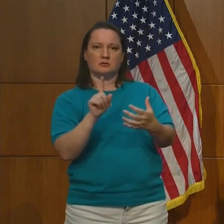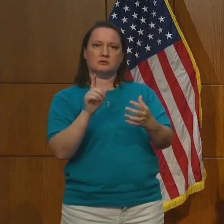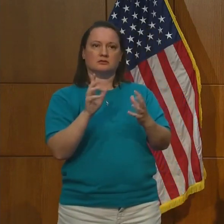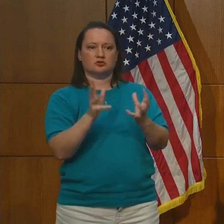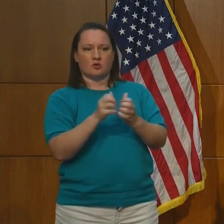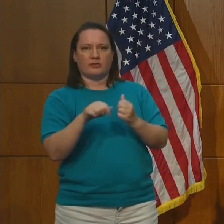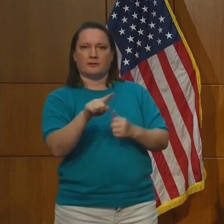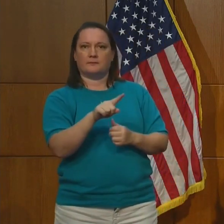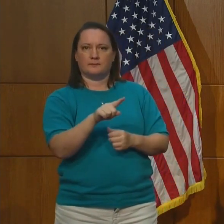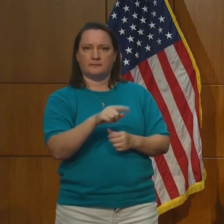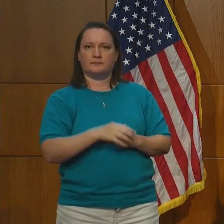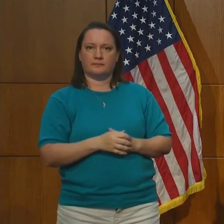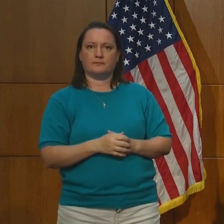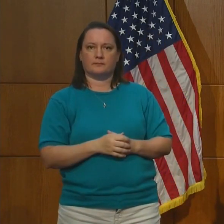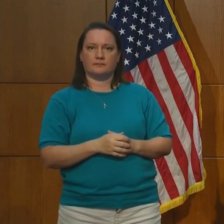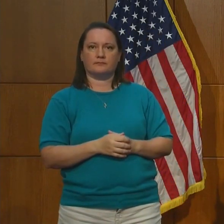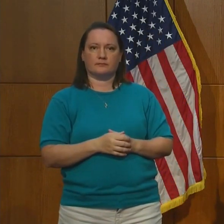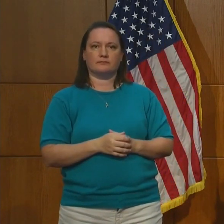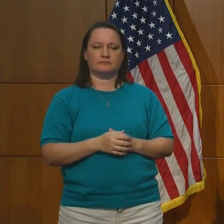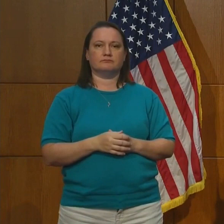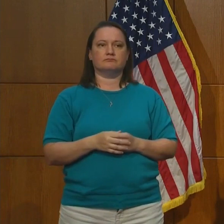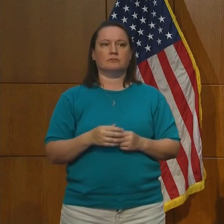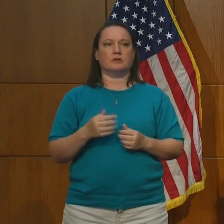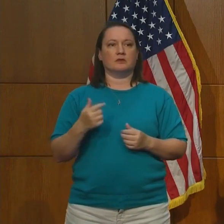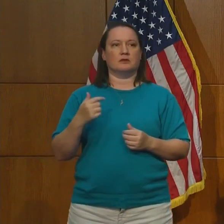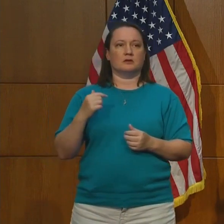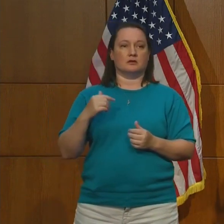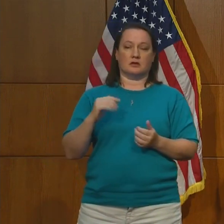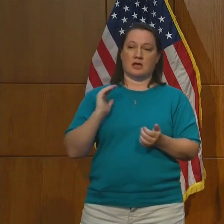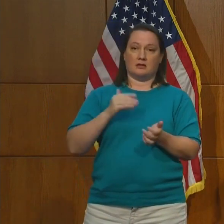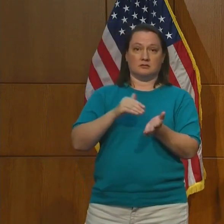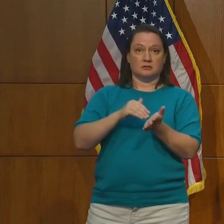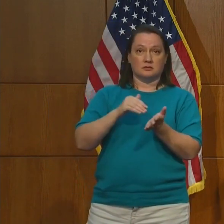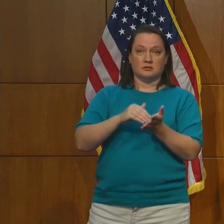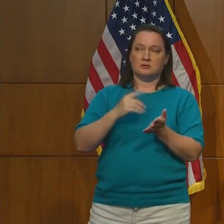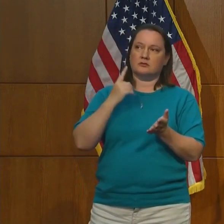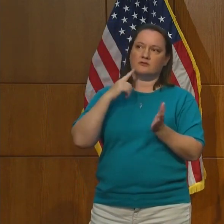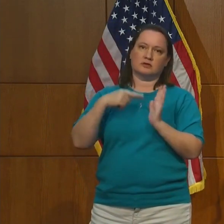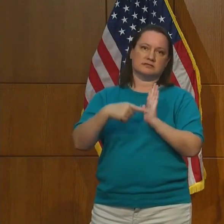TIME AND GO SIT DOWN AND TALK TO THE FAMILY. OF ONE OF THESE